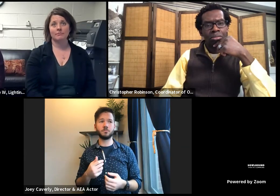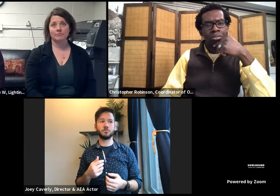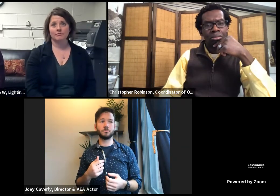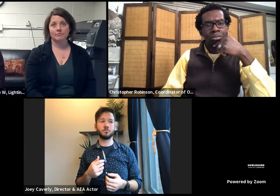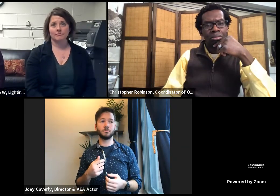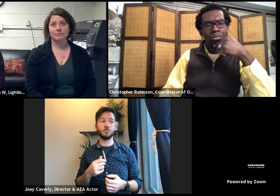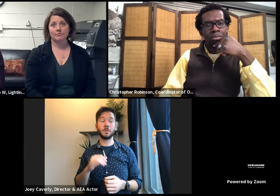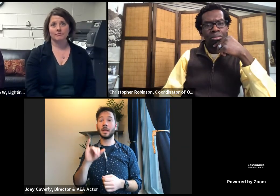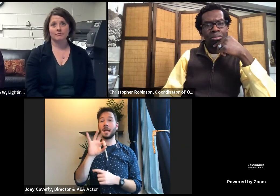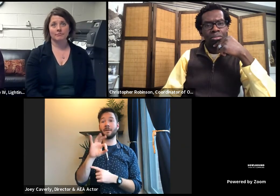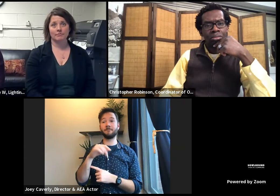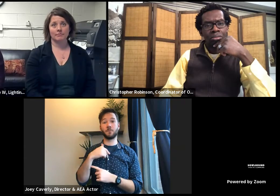For me as an actor,